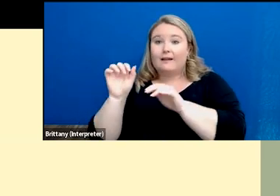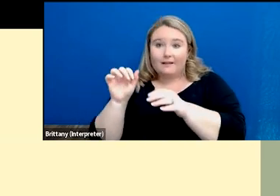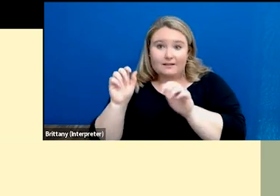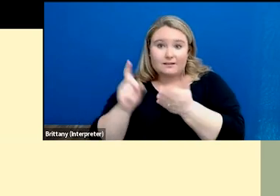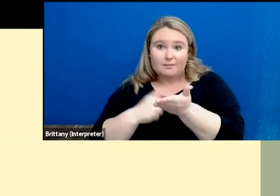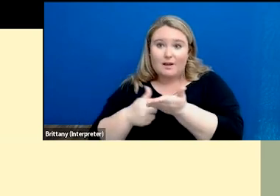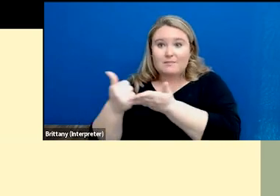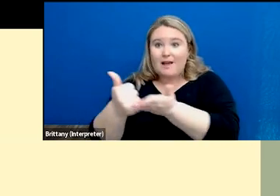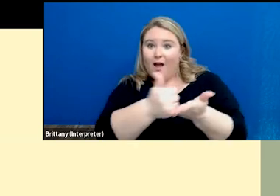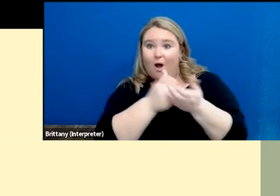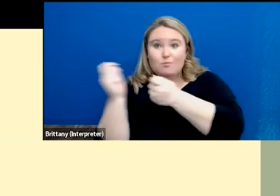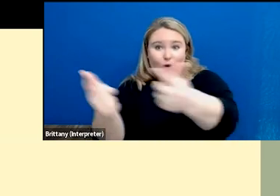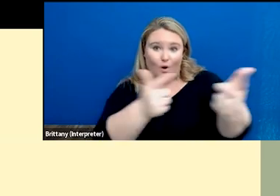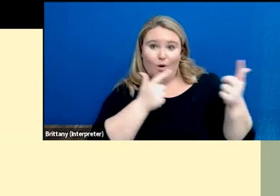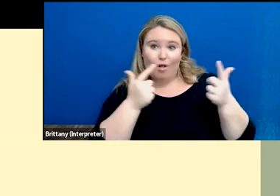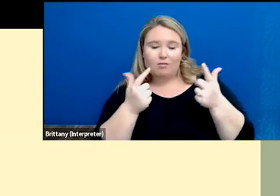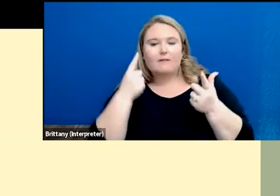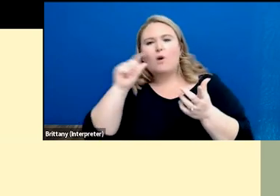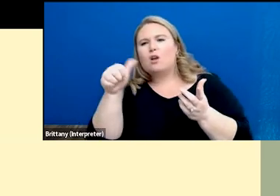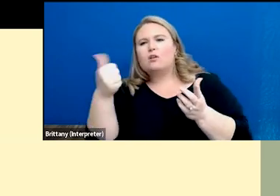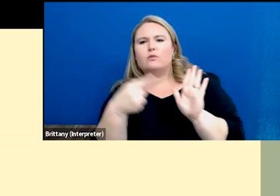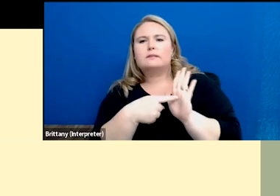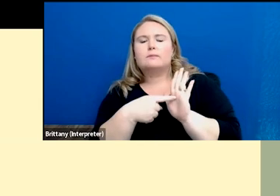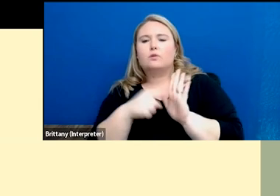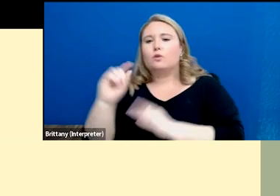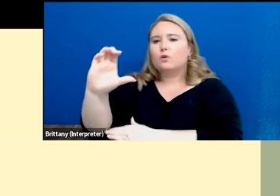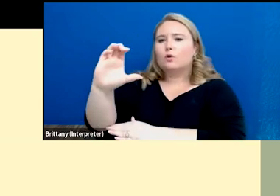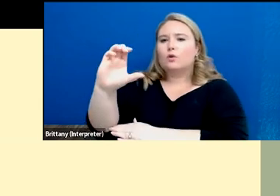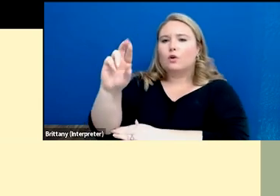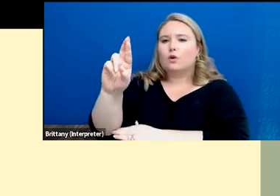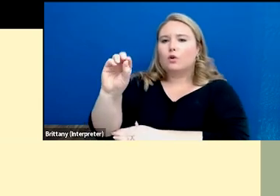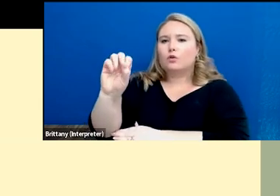Another example, crosswalks. There's something called audible crosswalks